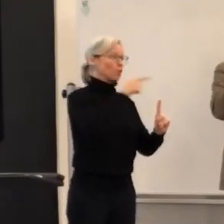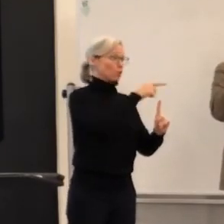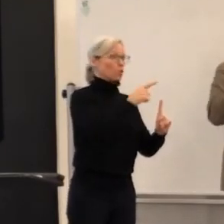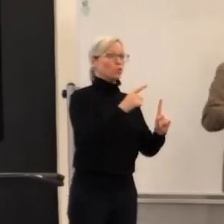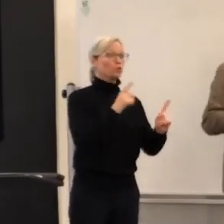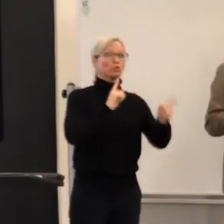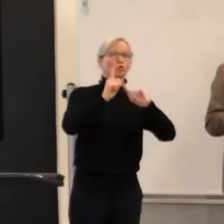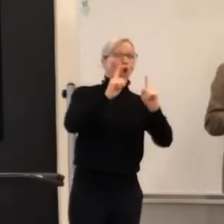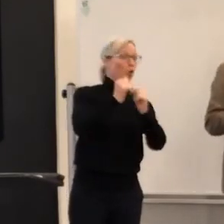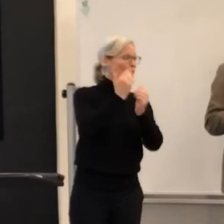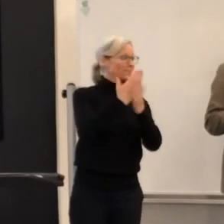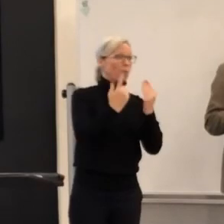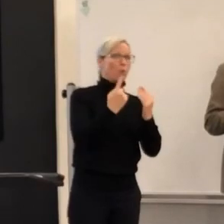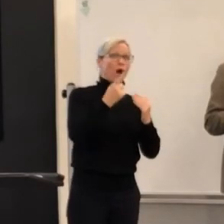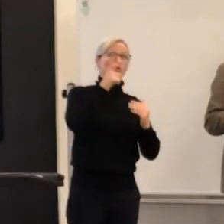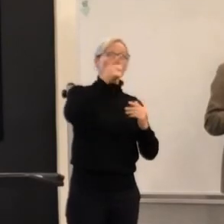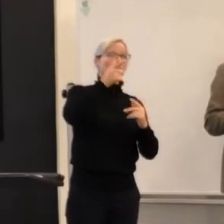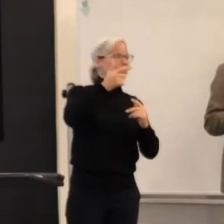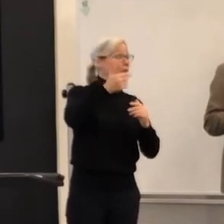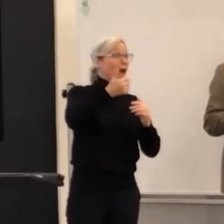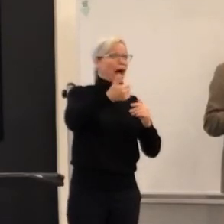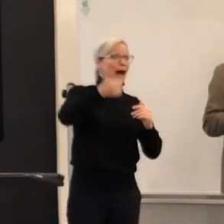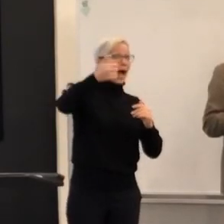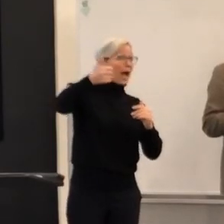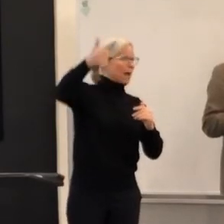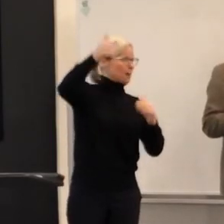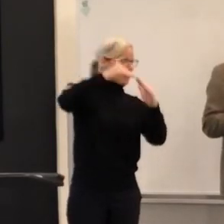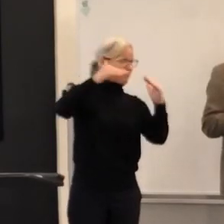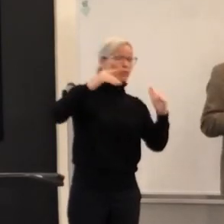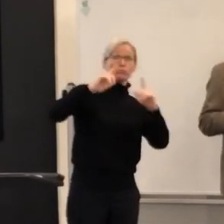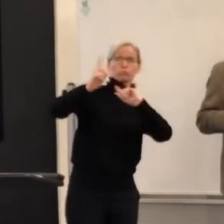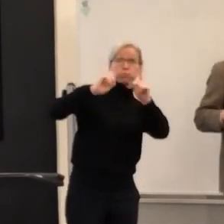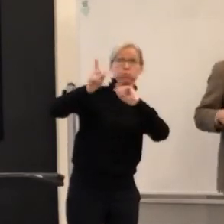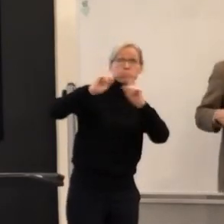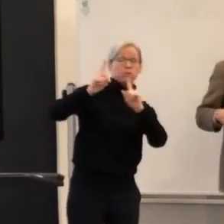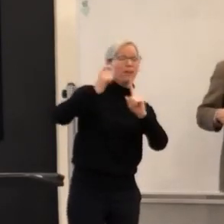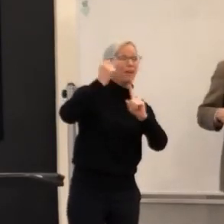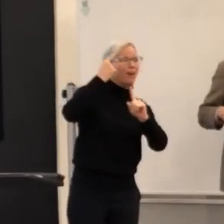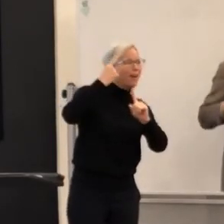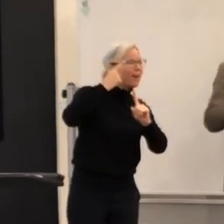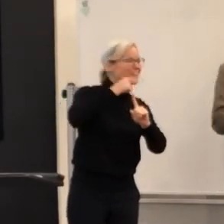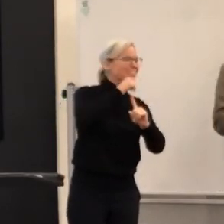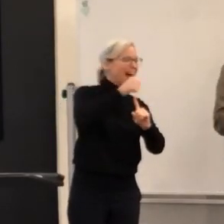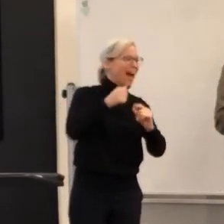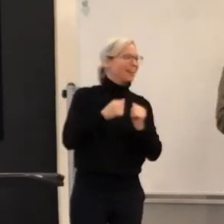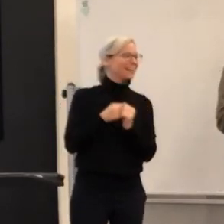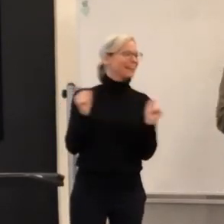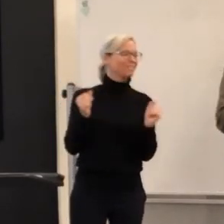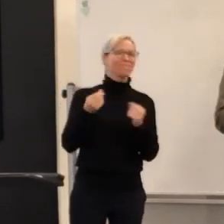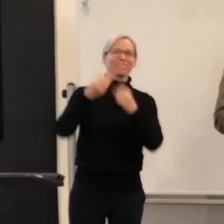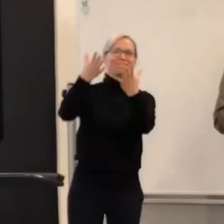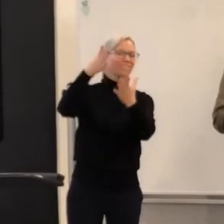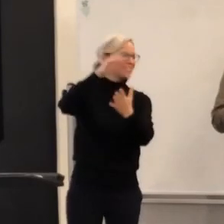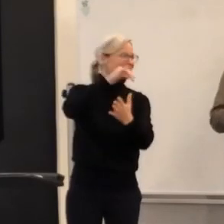without giving away the secret sauce and that's one way to satisfy your desire and need to share